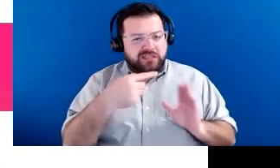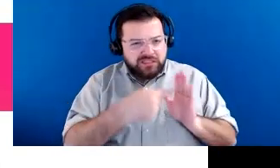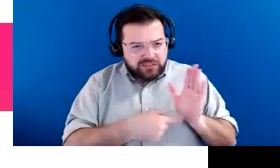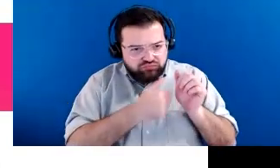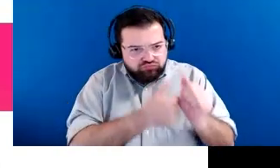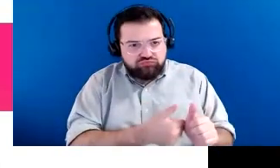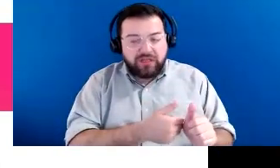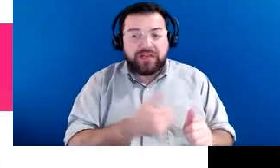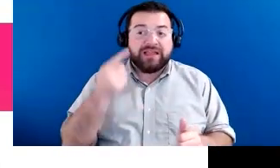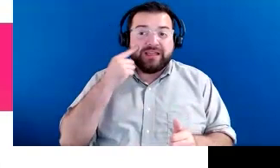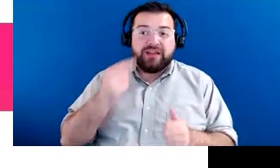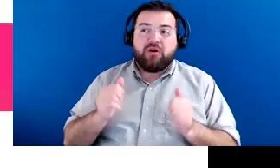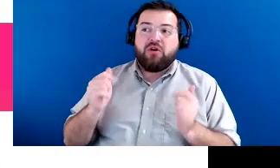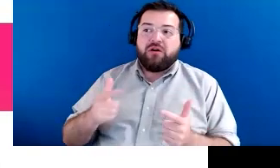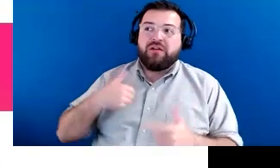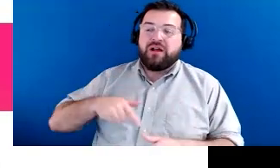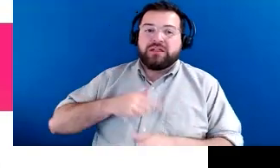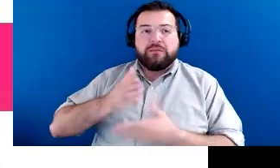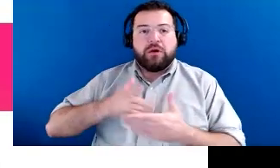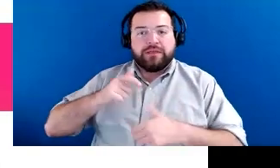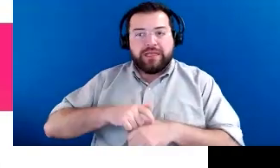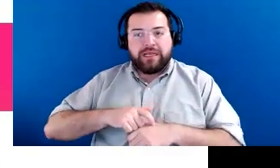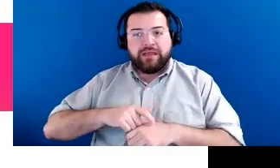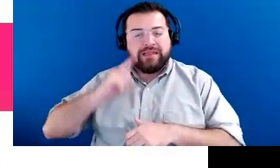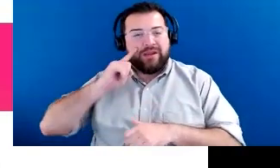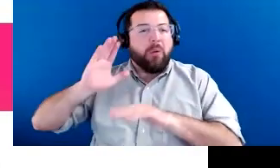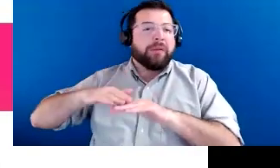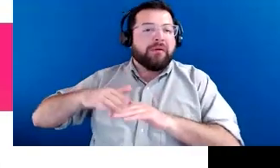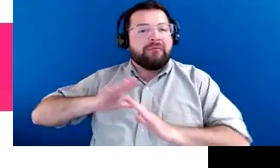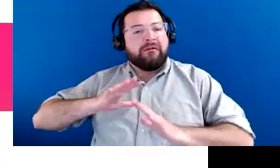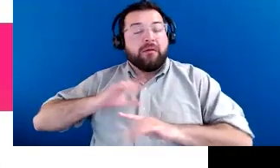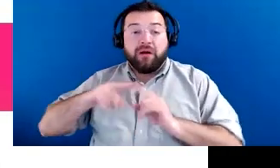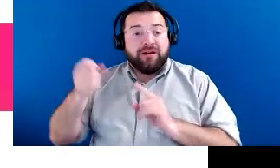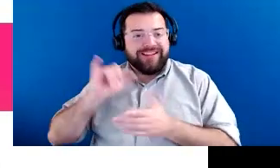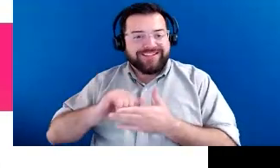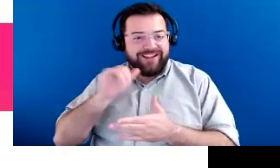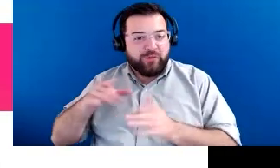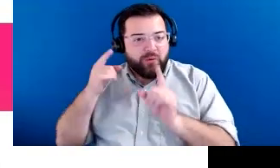timers go, yeah, minimum is okay, but that's not where we're headed. But evaluation is a different thing.